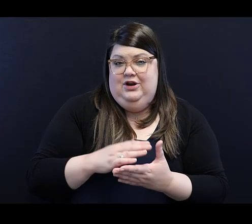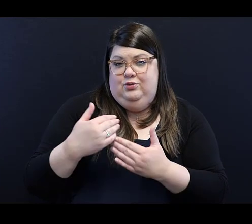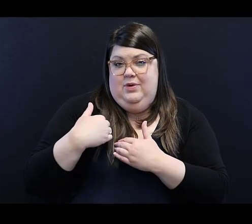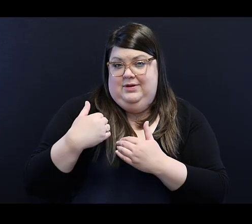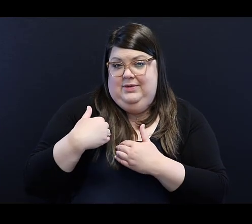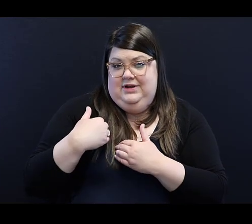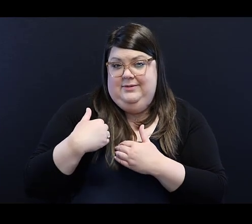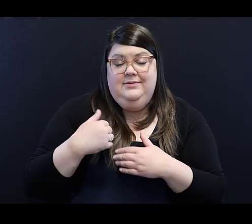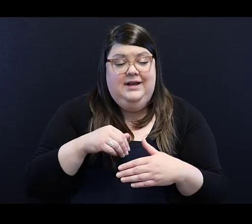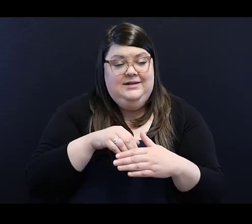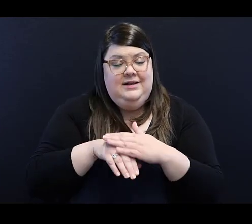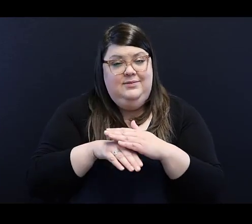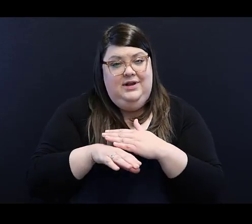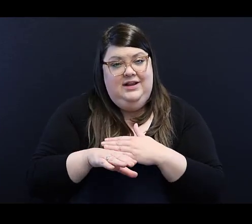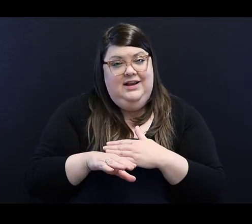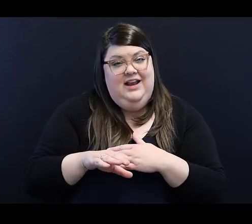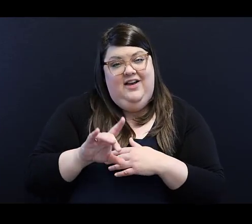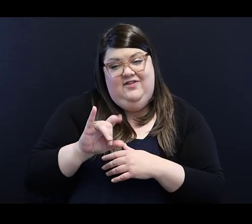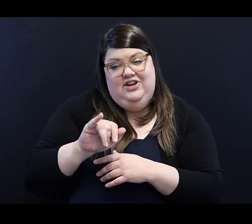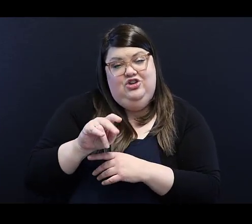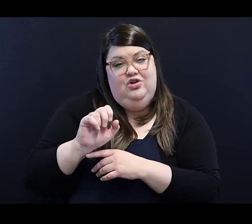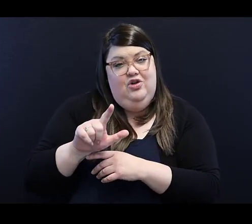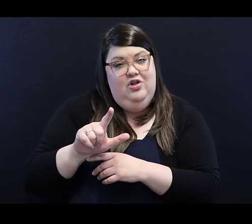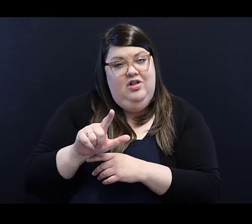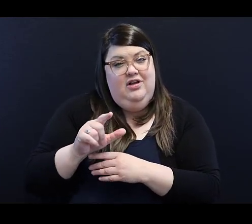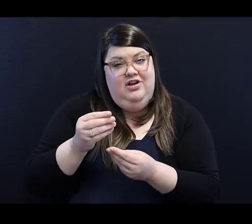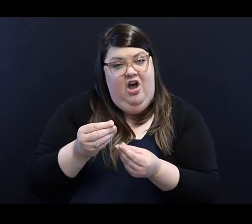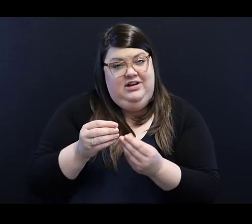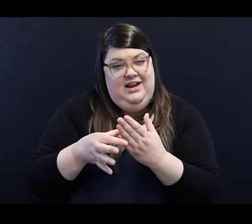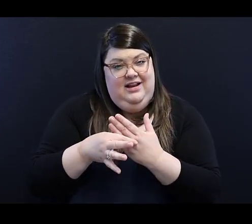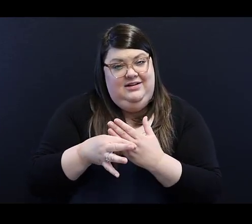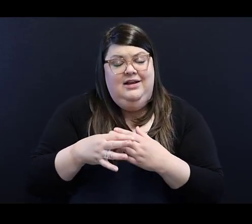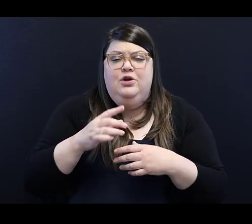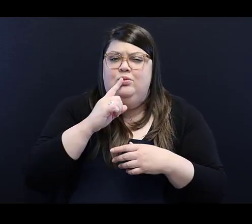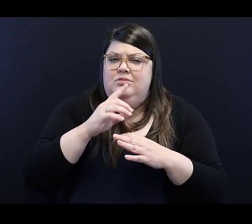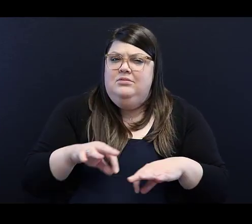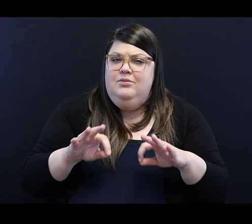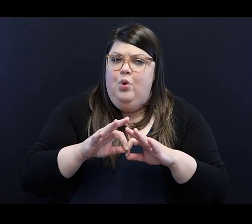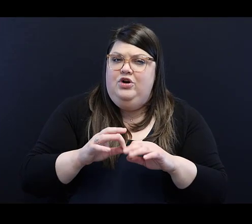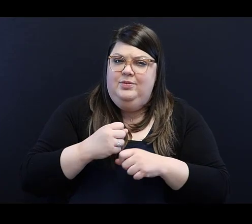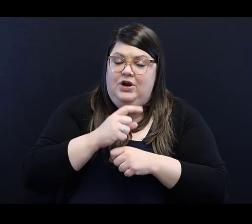The accessibility of digital content is important to ensure all people including